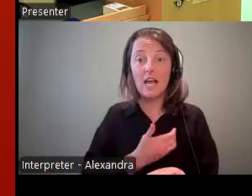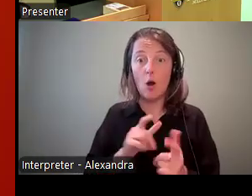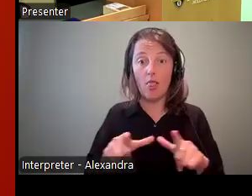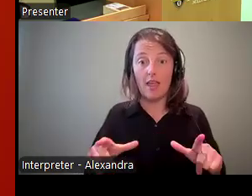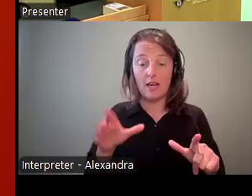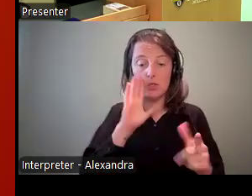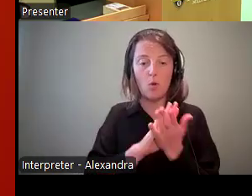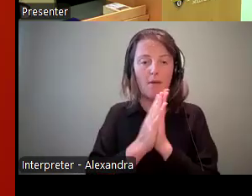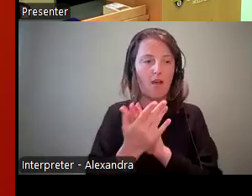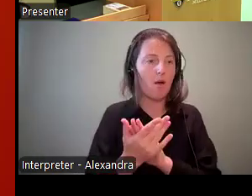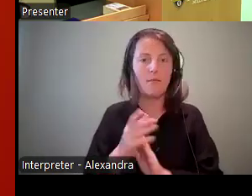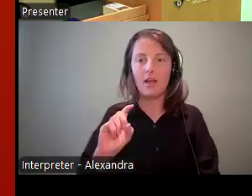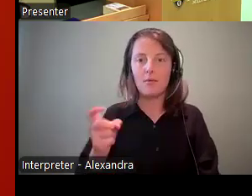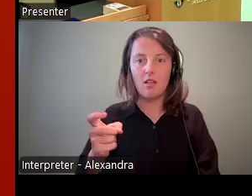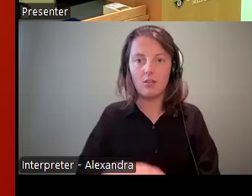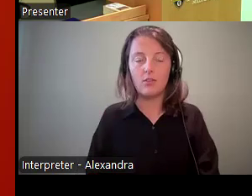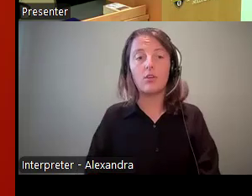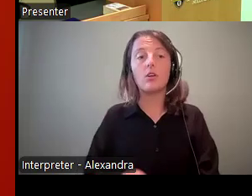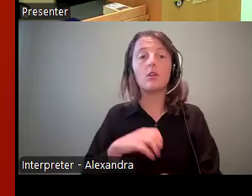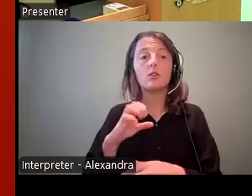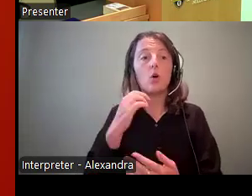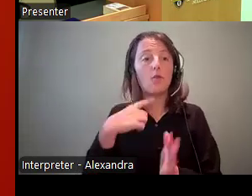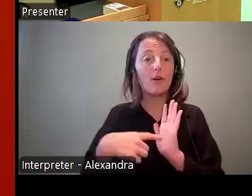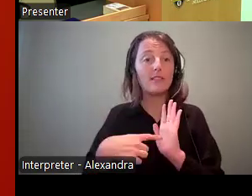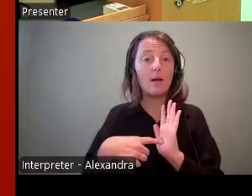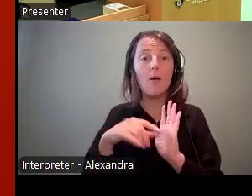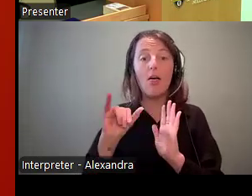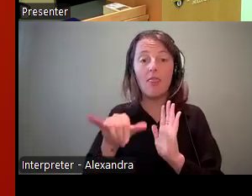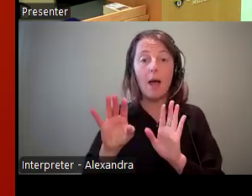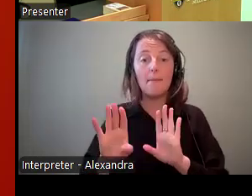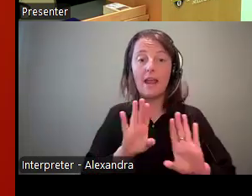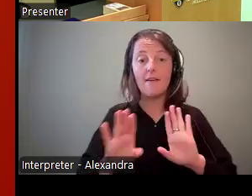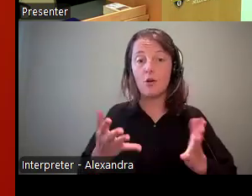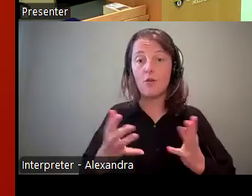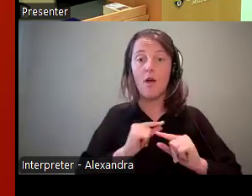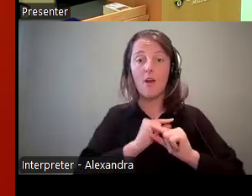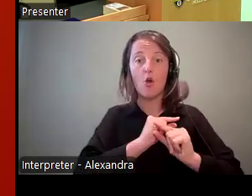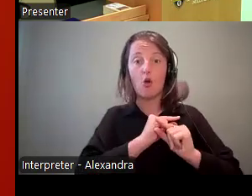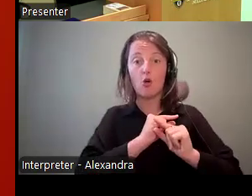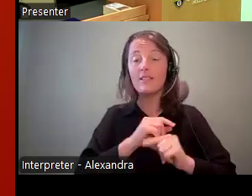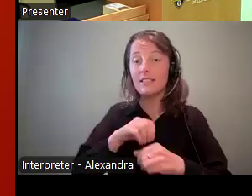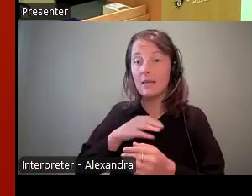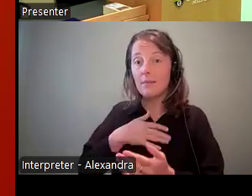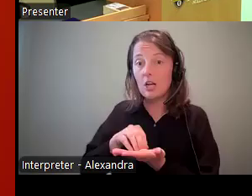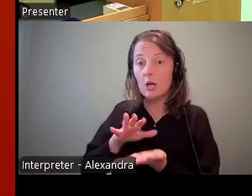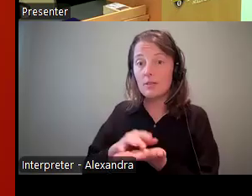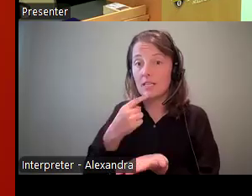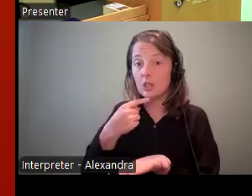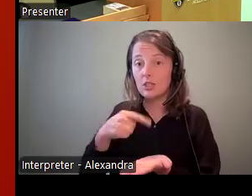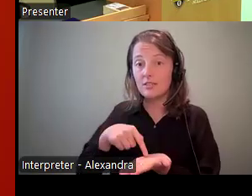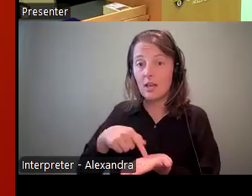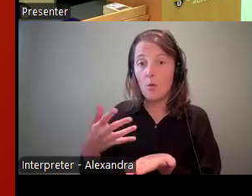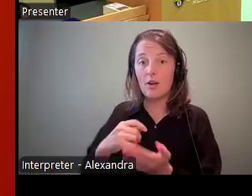behavior of guardedness when we write in our documentation that the person was resistant,